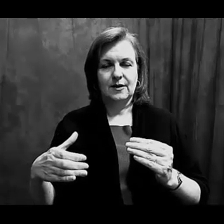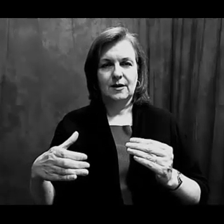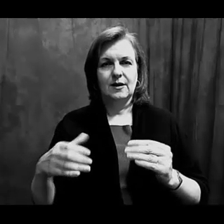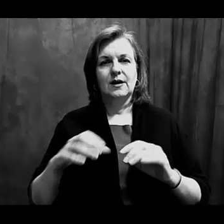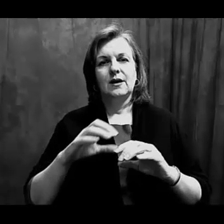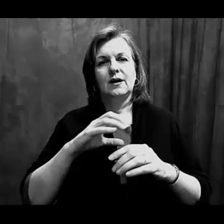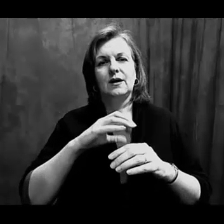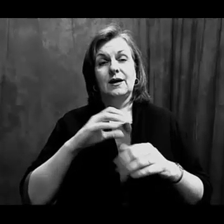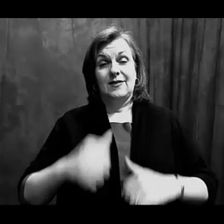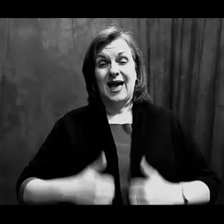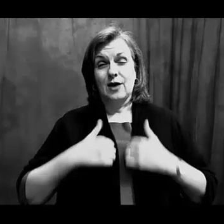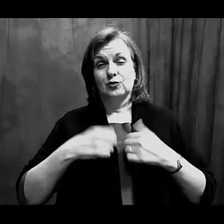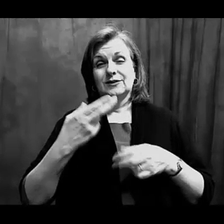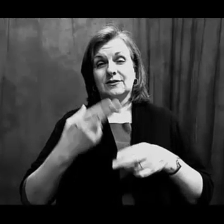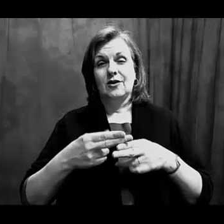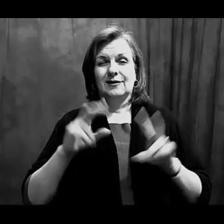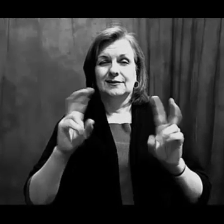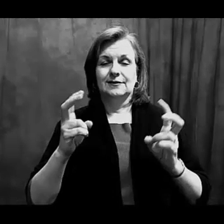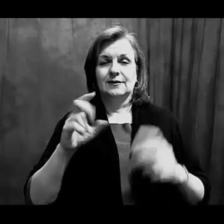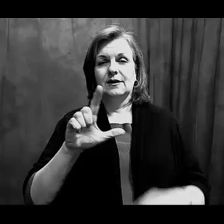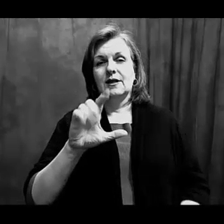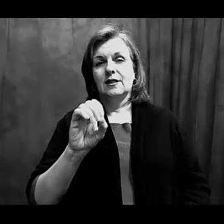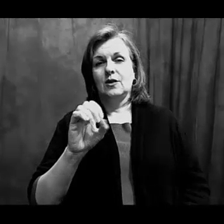they're called a locus